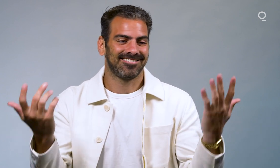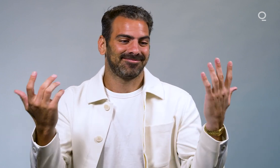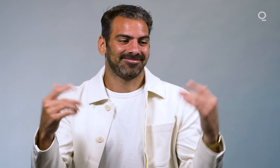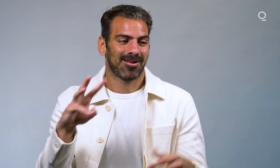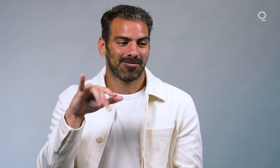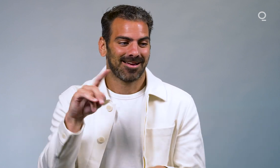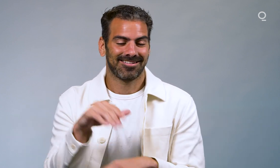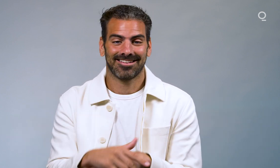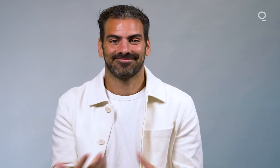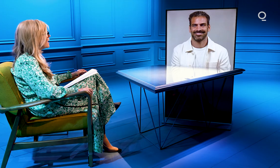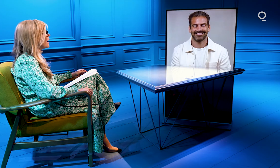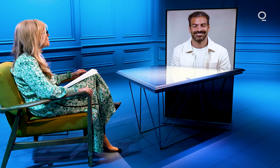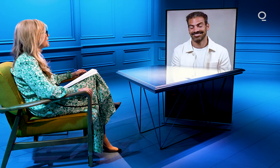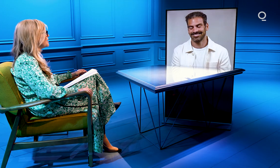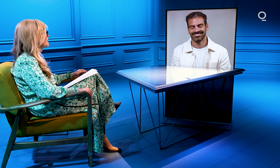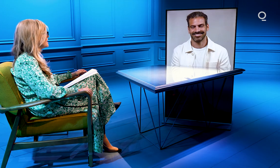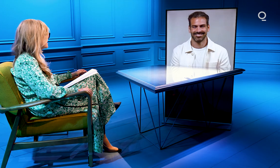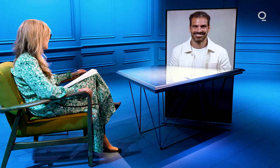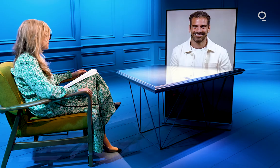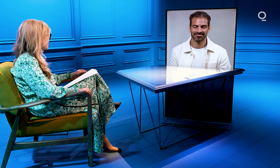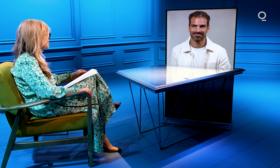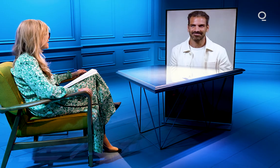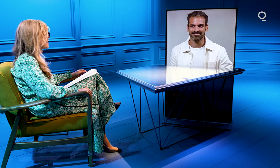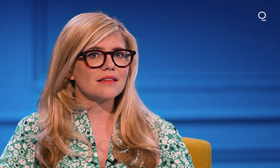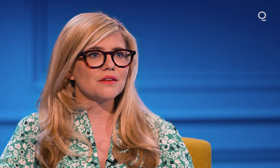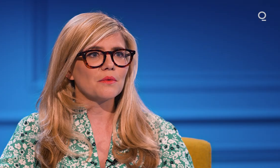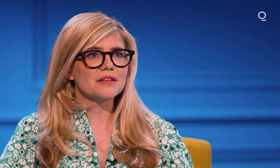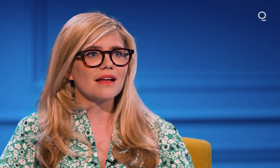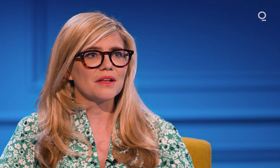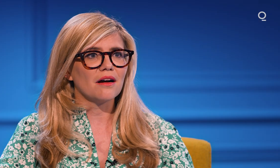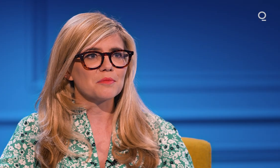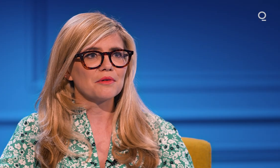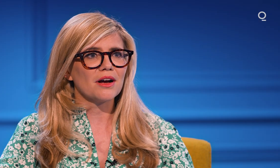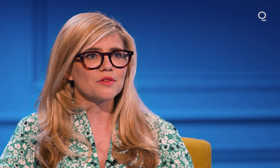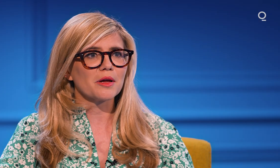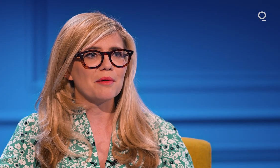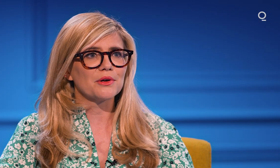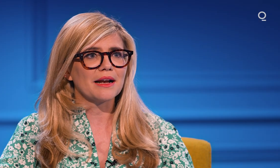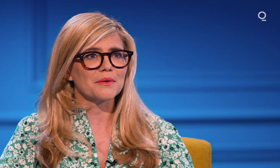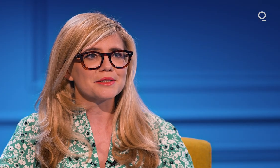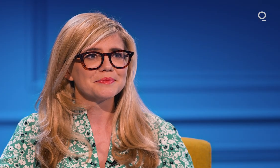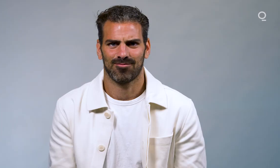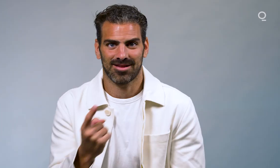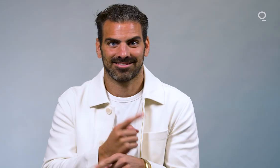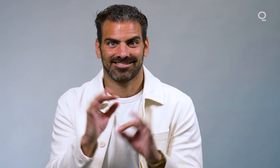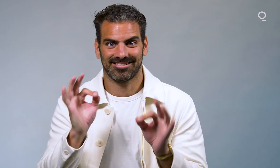that it was not a scripted bit at all. Yeah, and you definitely didn't need to be able to hear to understand the last bit right? Talking about body language.